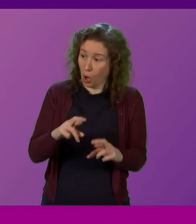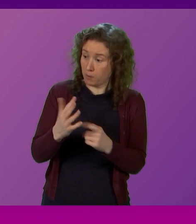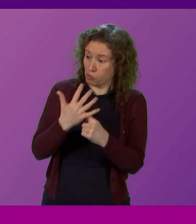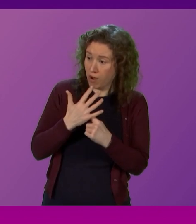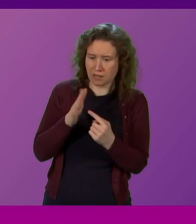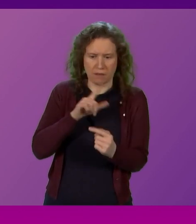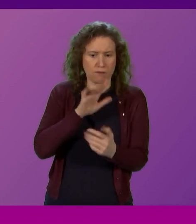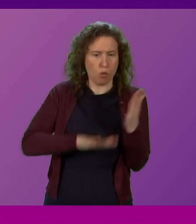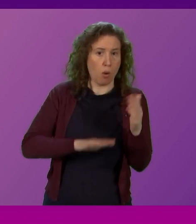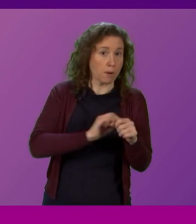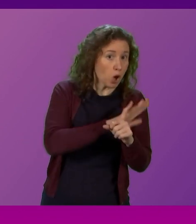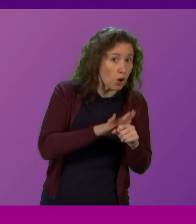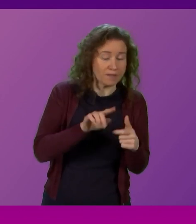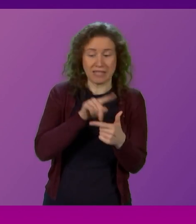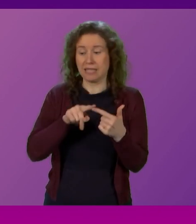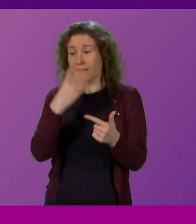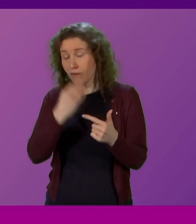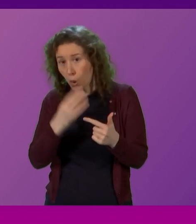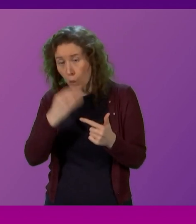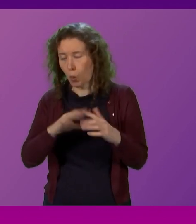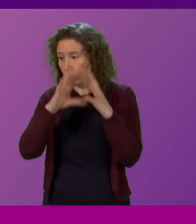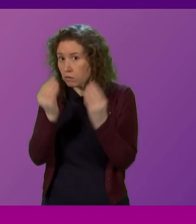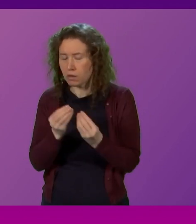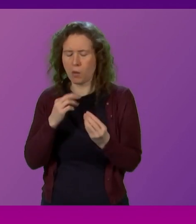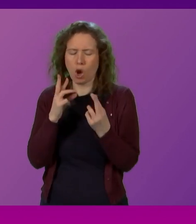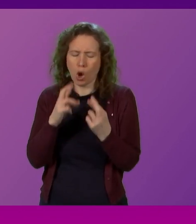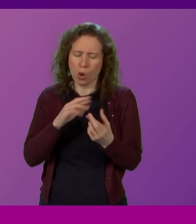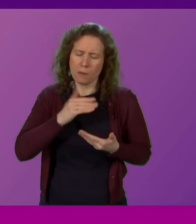that are caused by, in the main, Covid and flu, abate over the weeks to come.